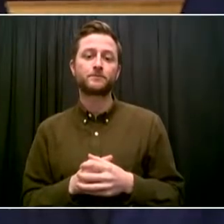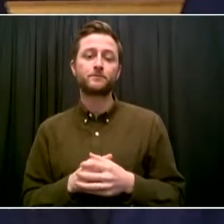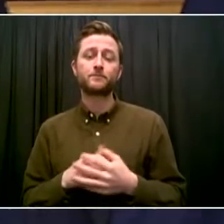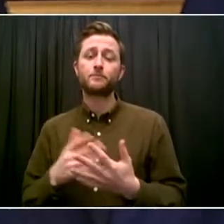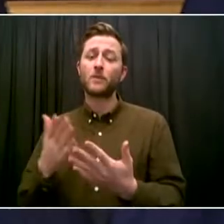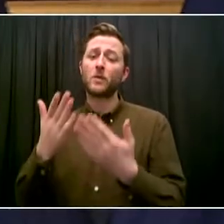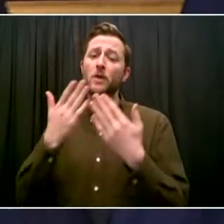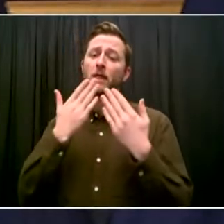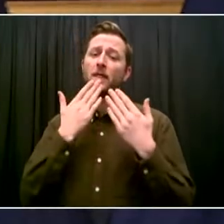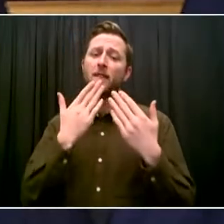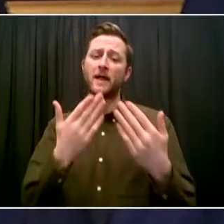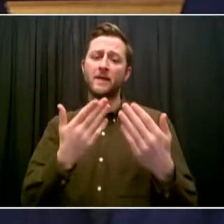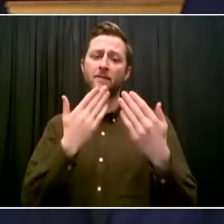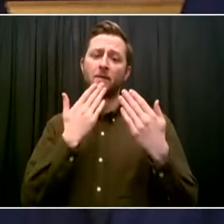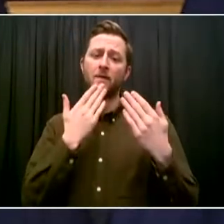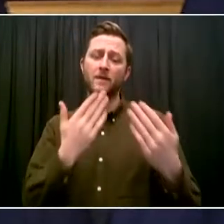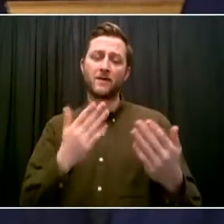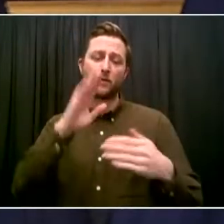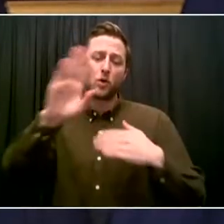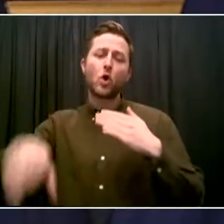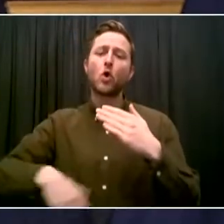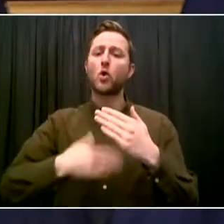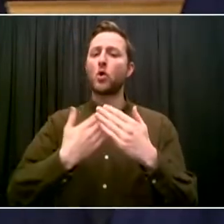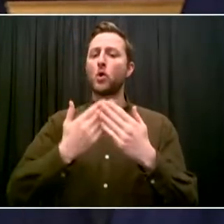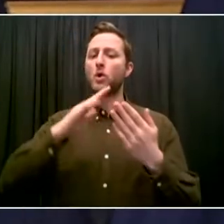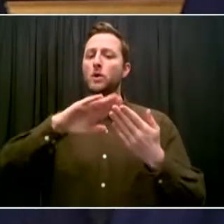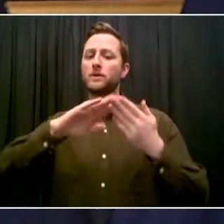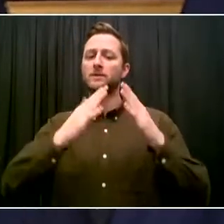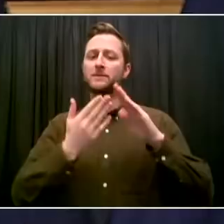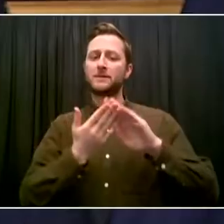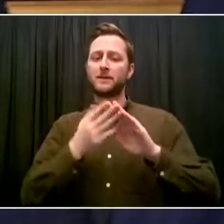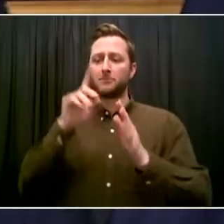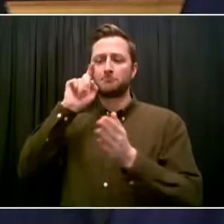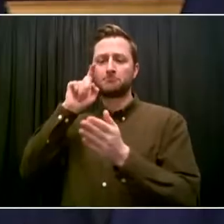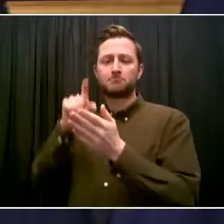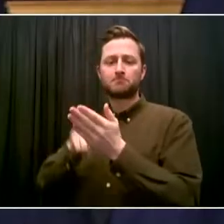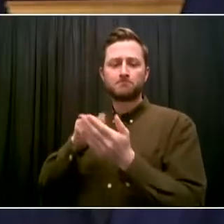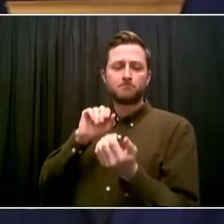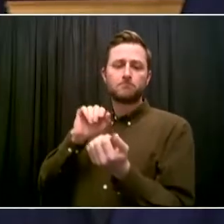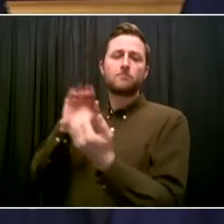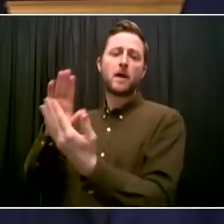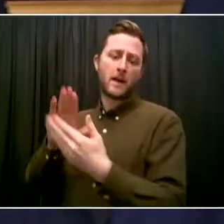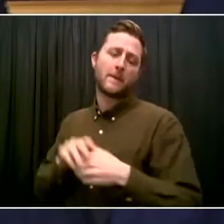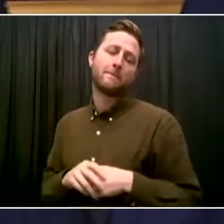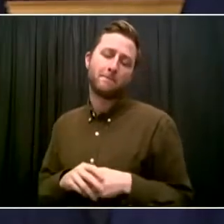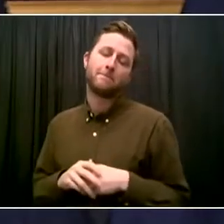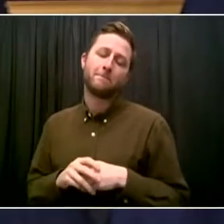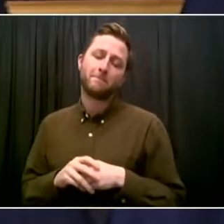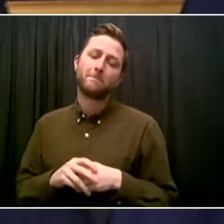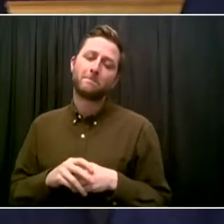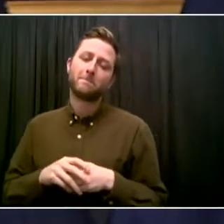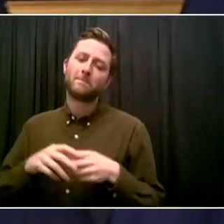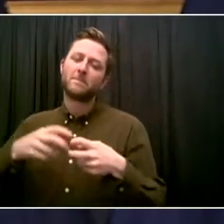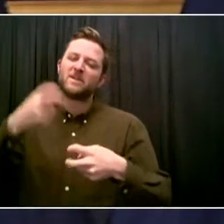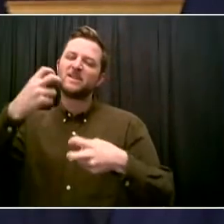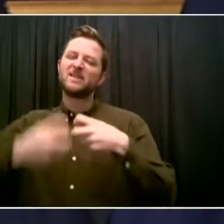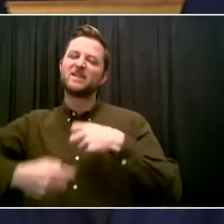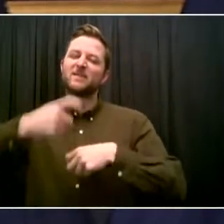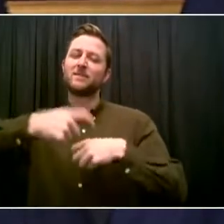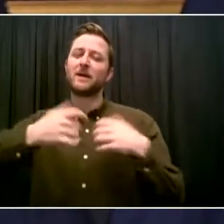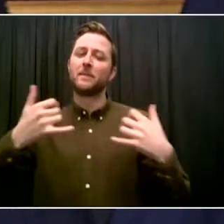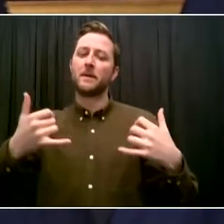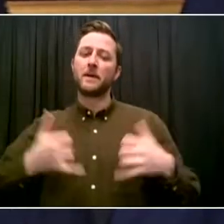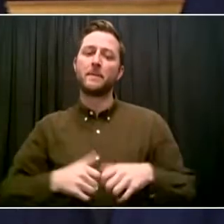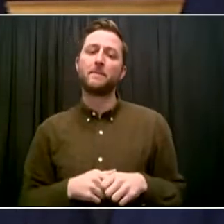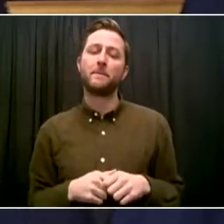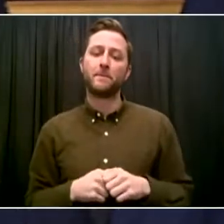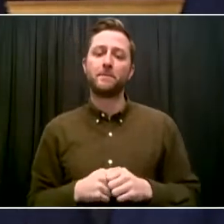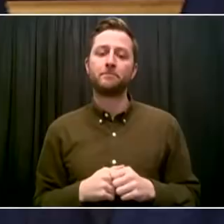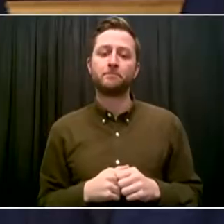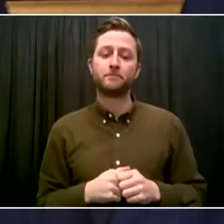WHEN HE WAS CITY COUNCILPERSON.